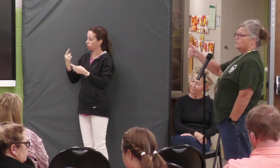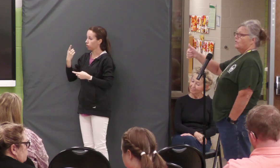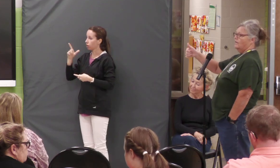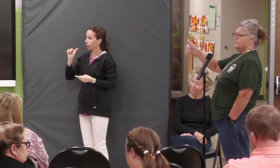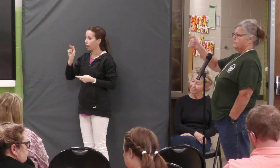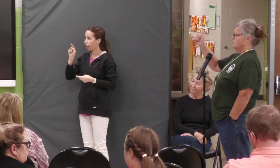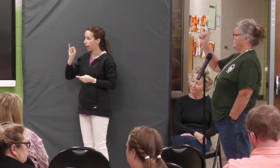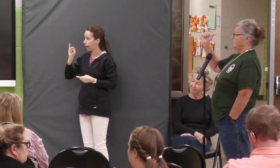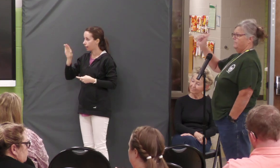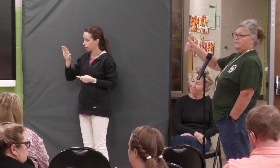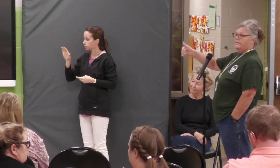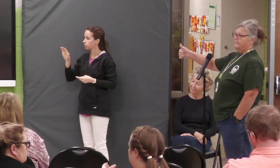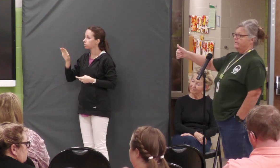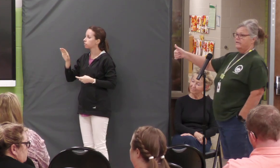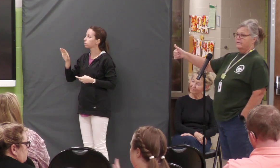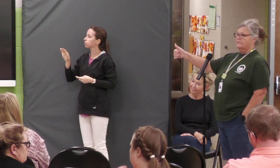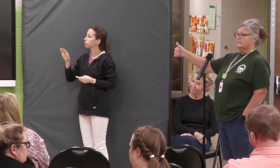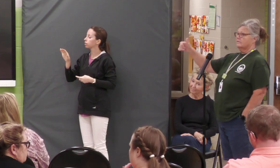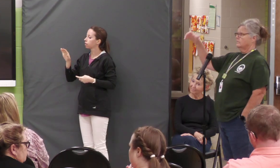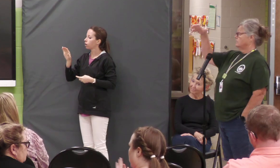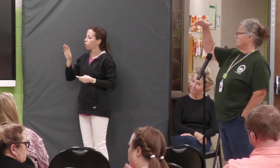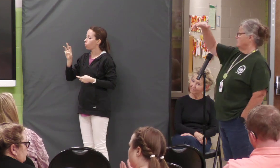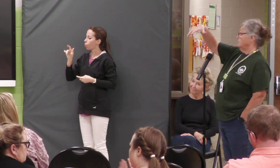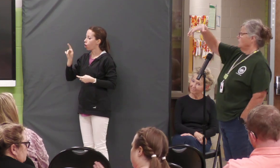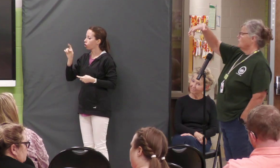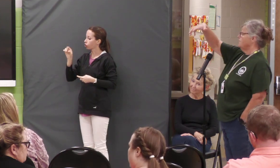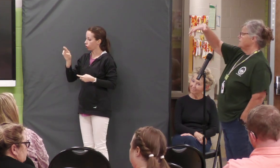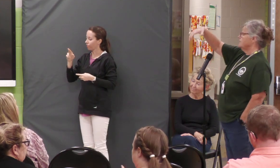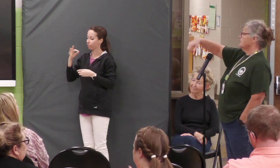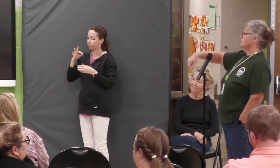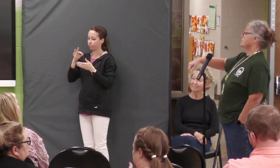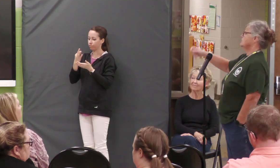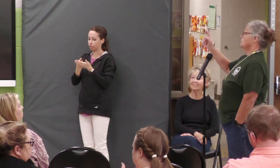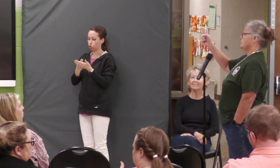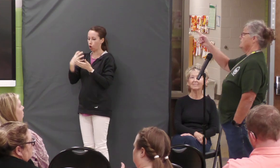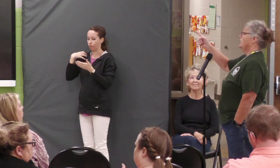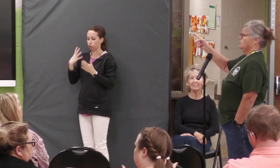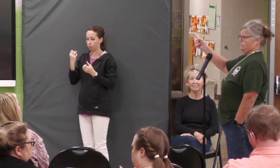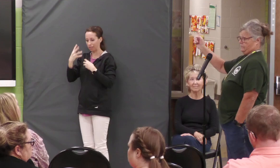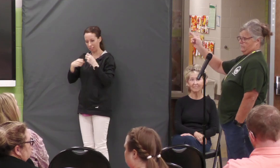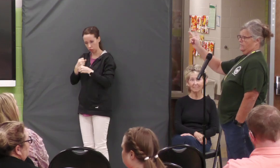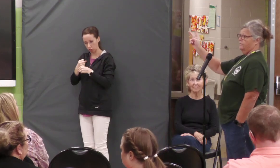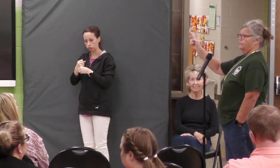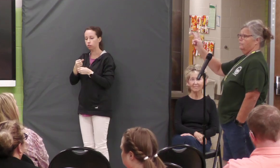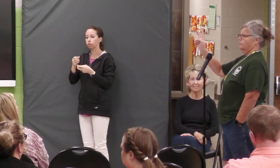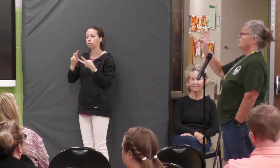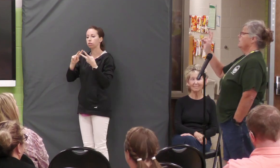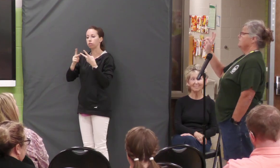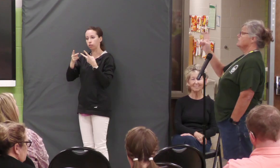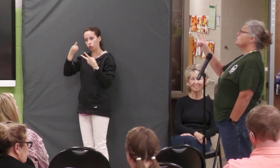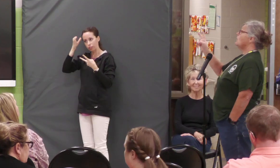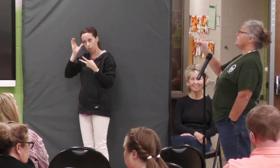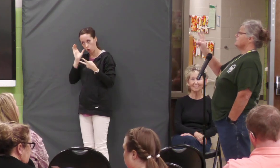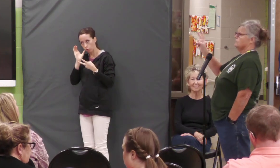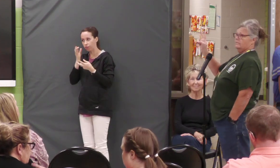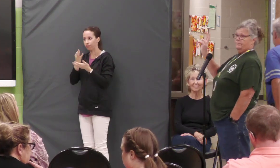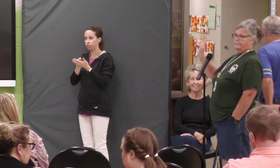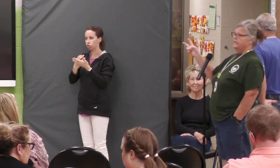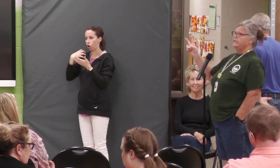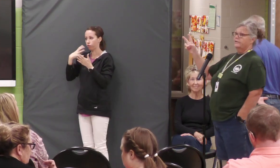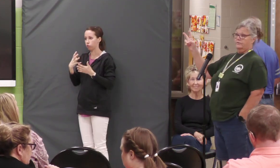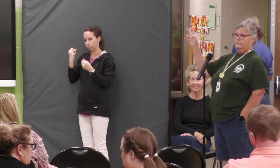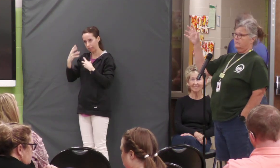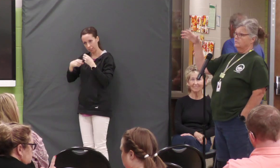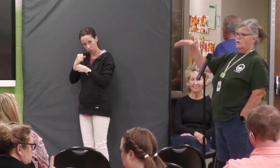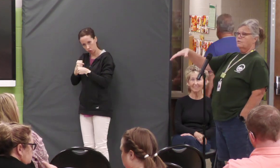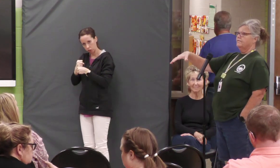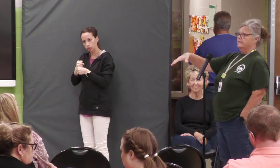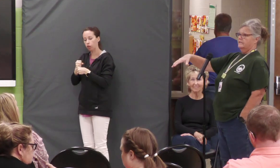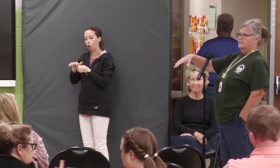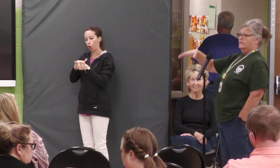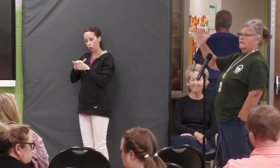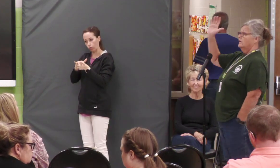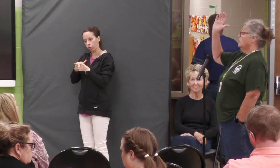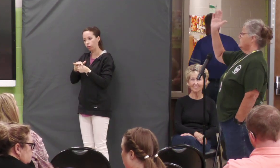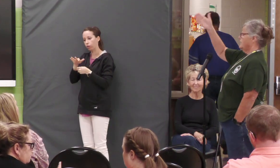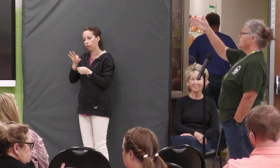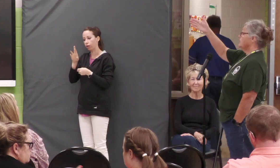fiscal officer many many many years Christi Ochs number two fiscal officer many years local funds care